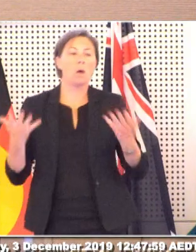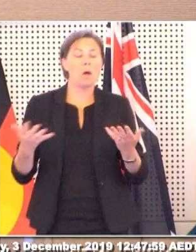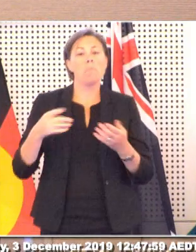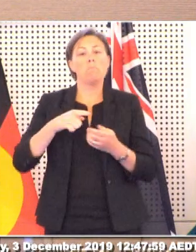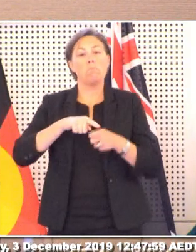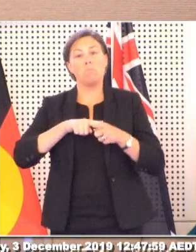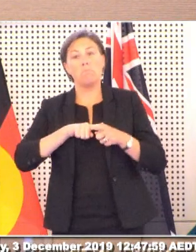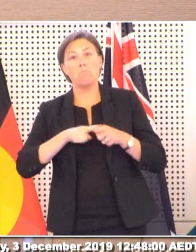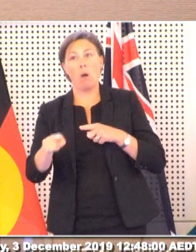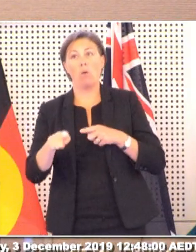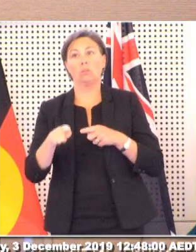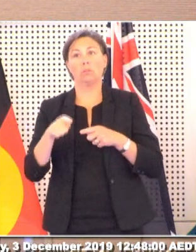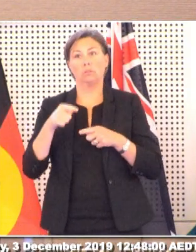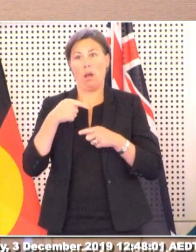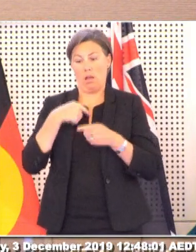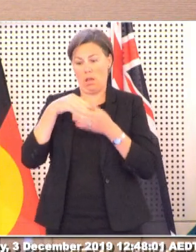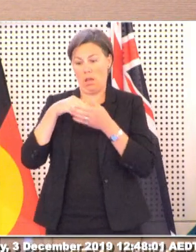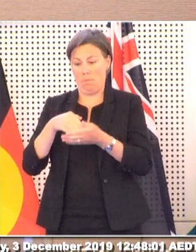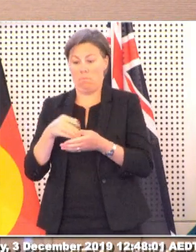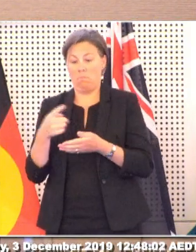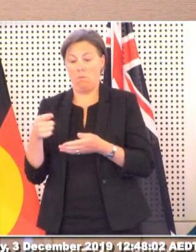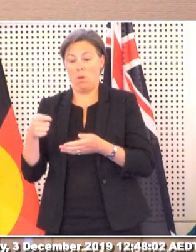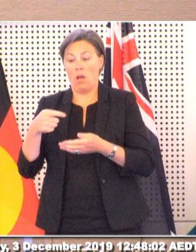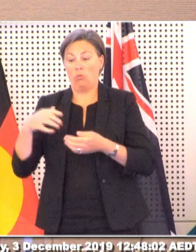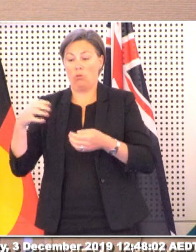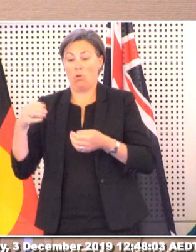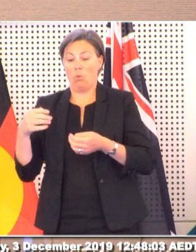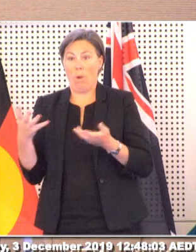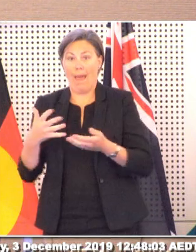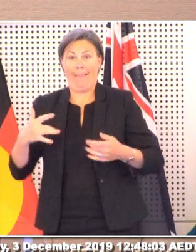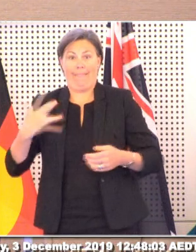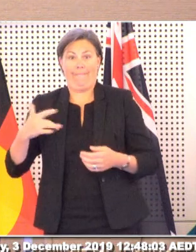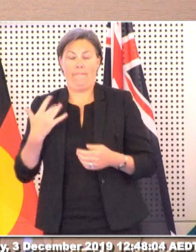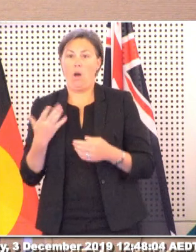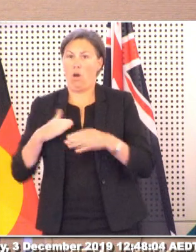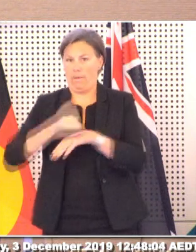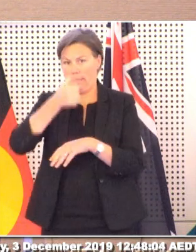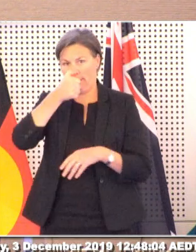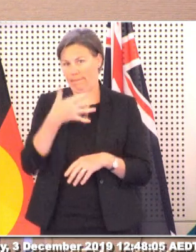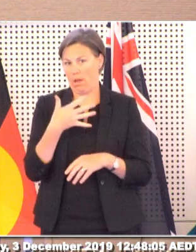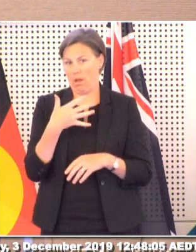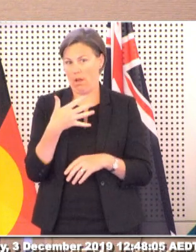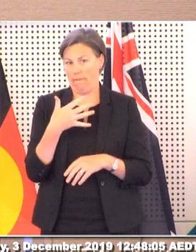over the age of 65 and whether or not they can remain in their own home.